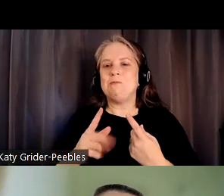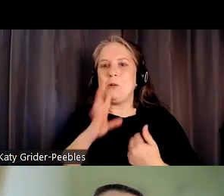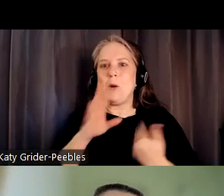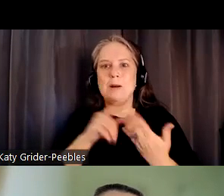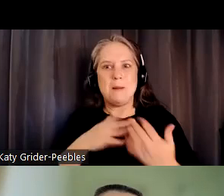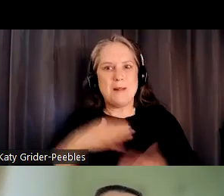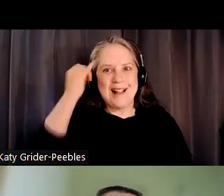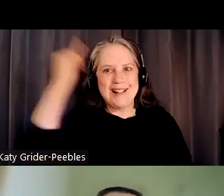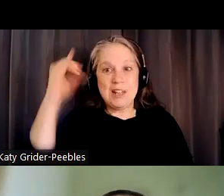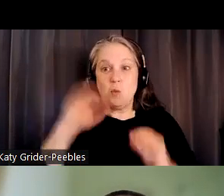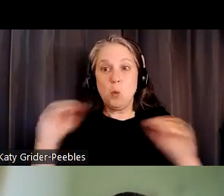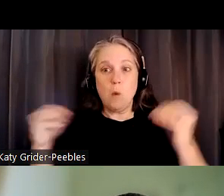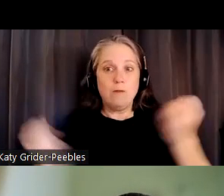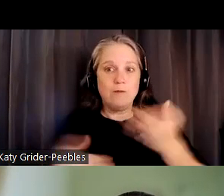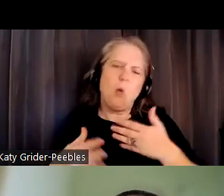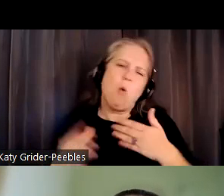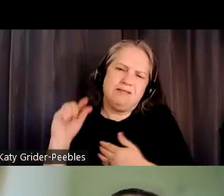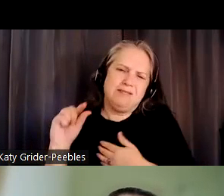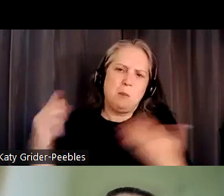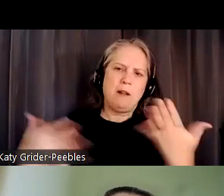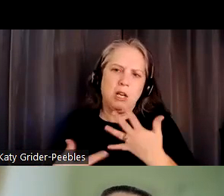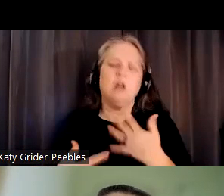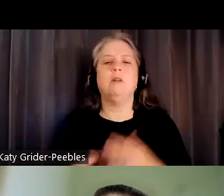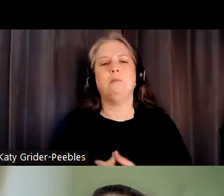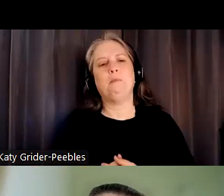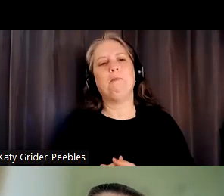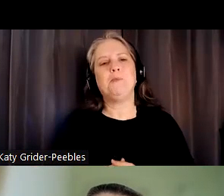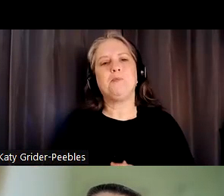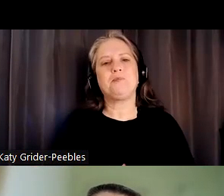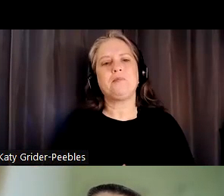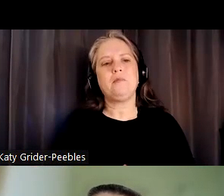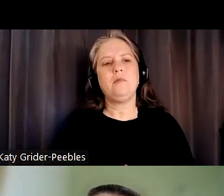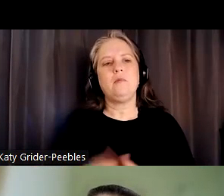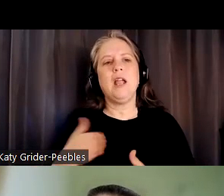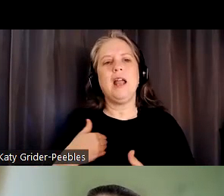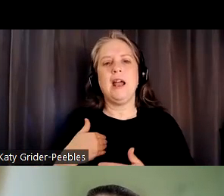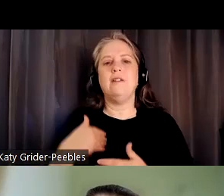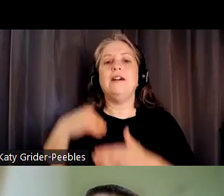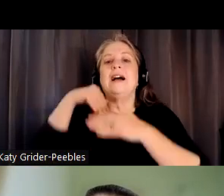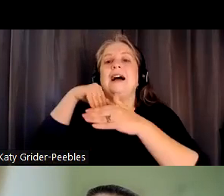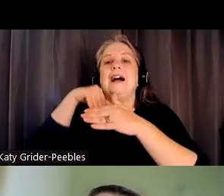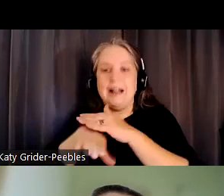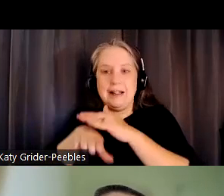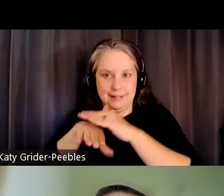and have the access they need to opportunities and resources, and they